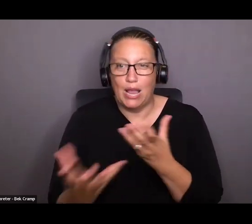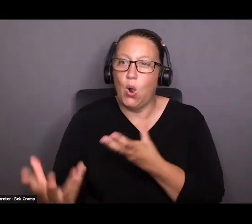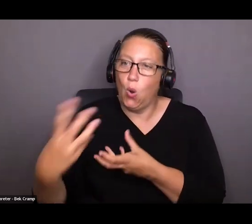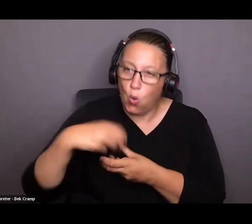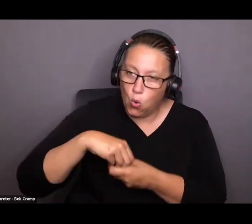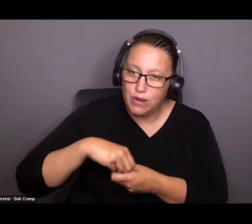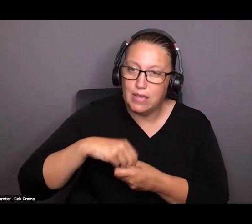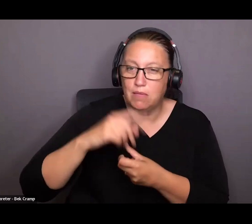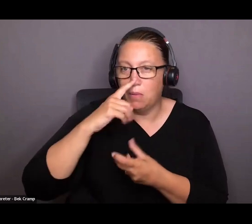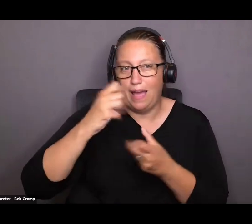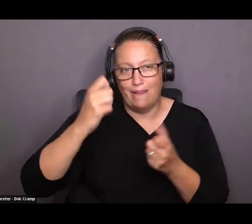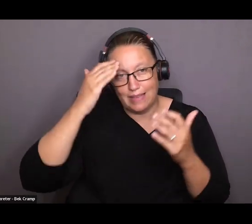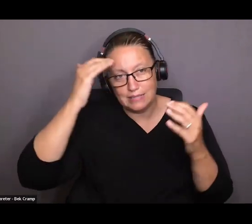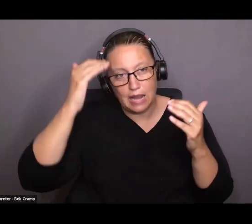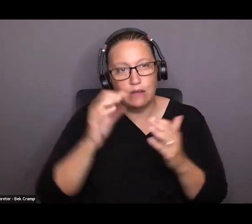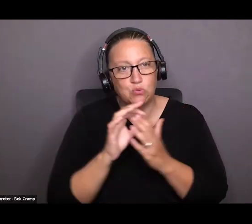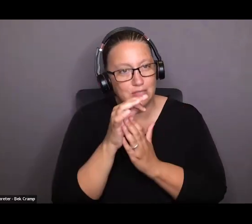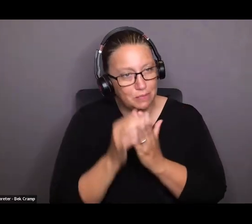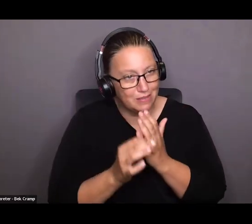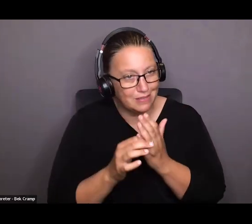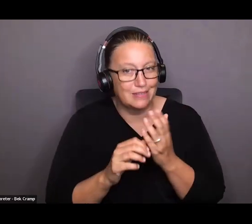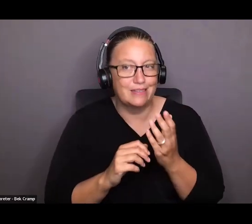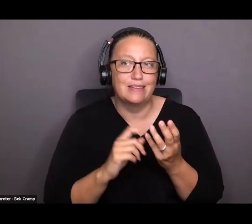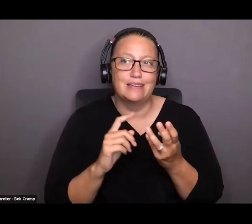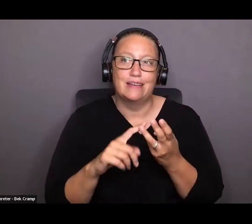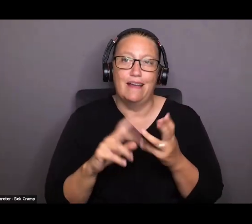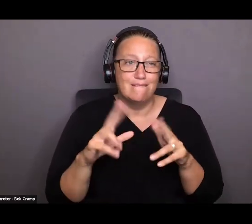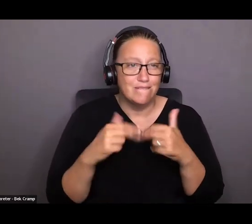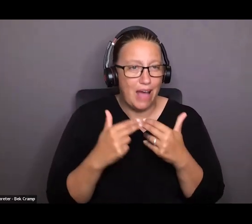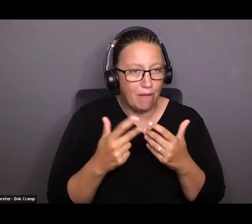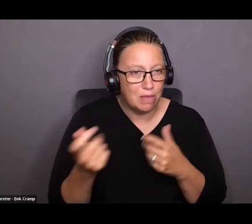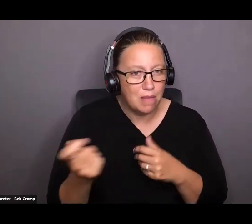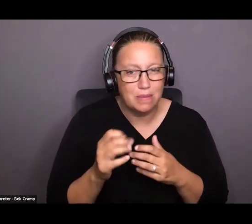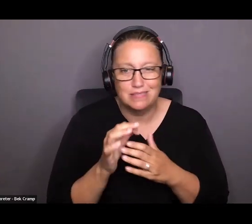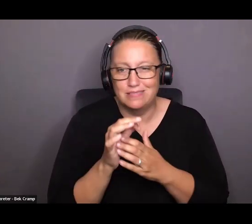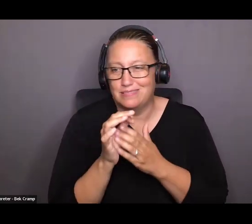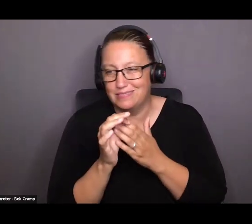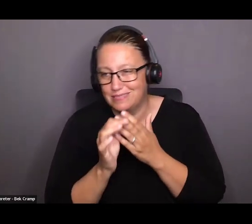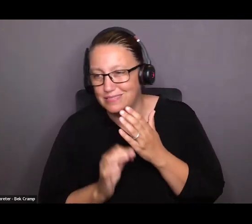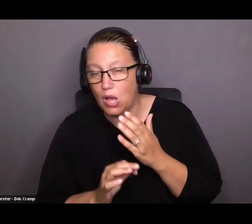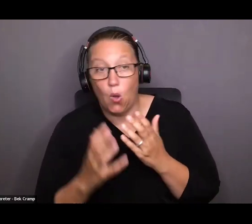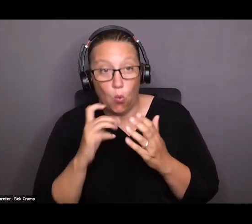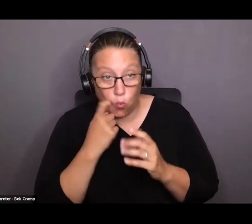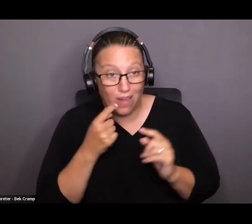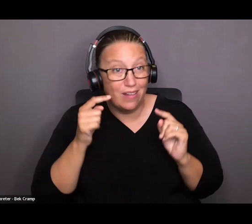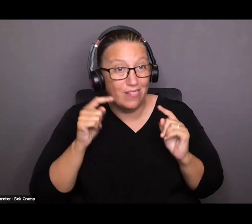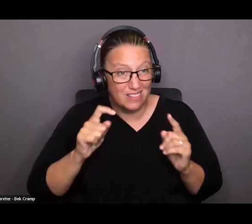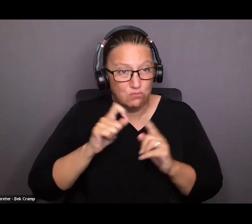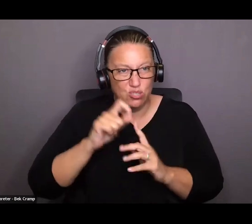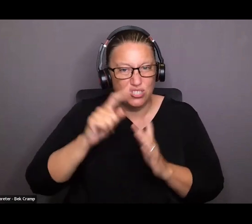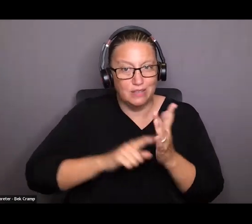family members, that, you actually say, will this project actually do the, you know,